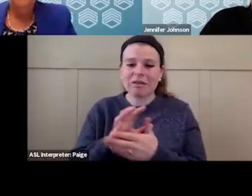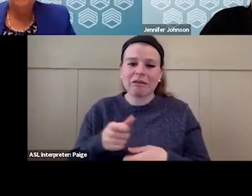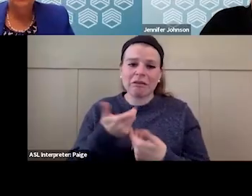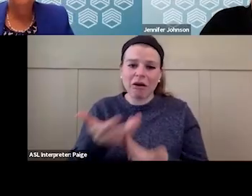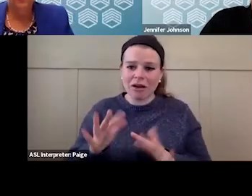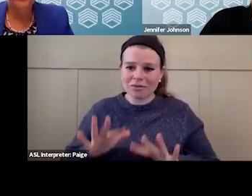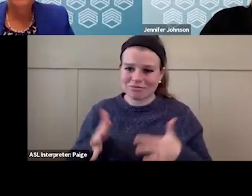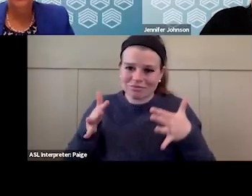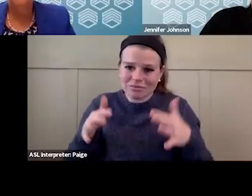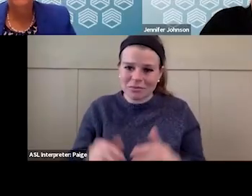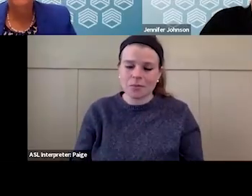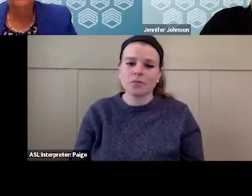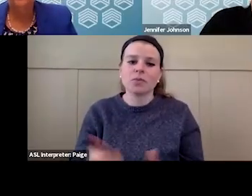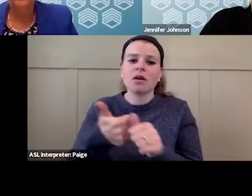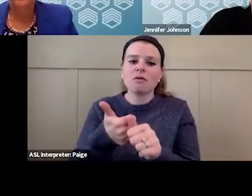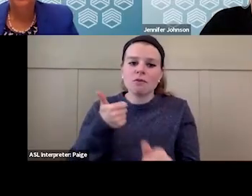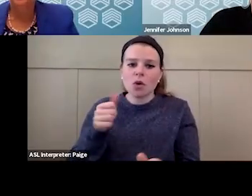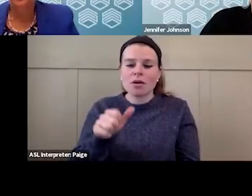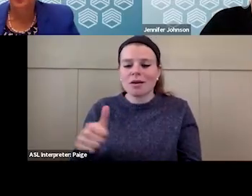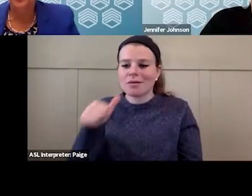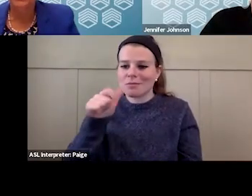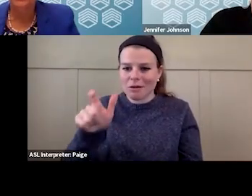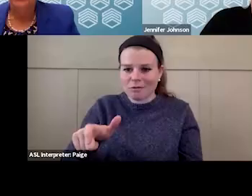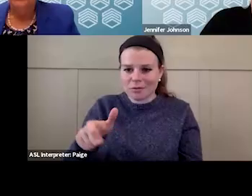Um, and avoid any unnecessary intrusion.